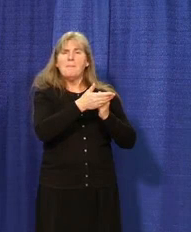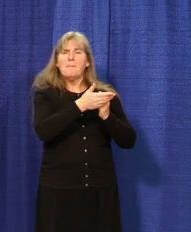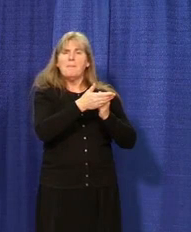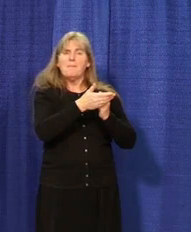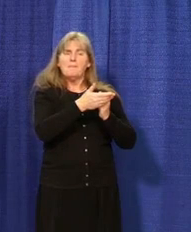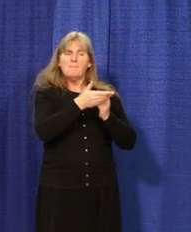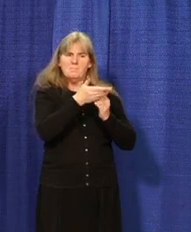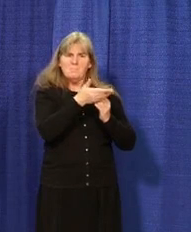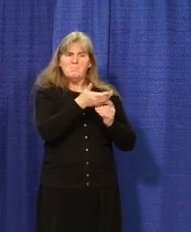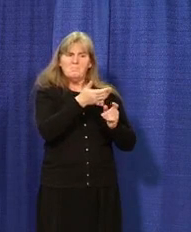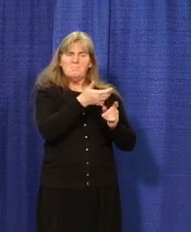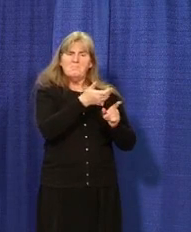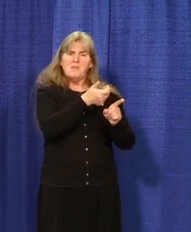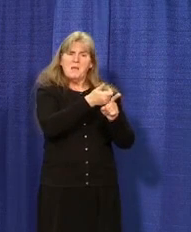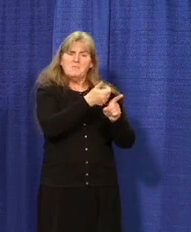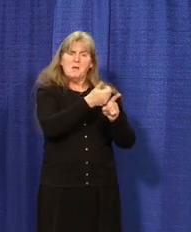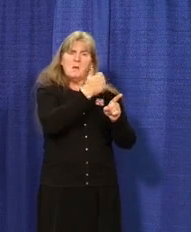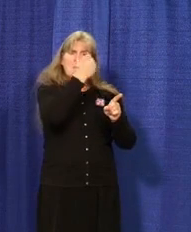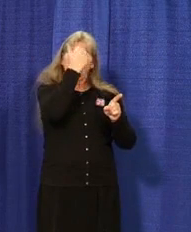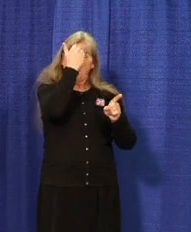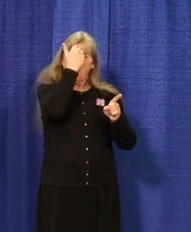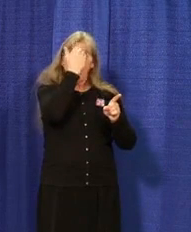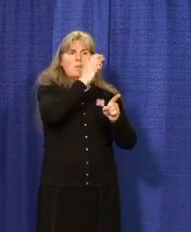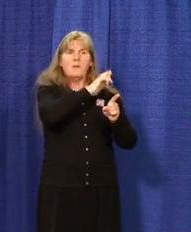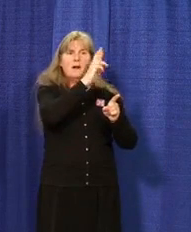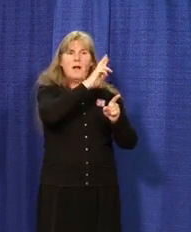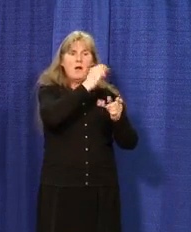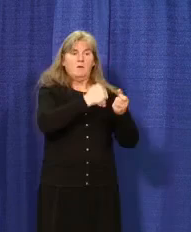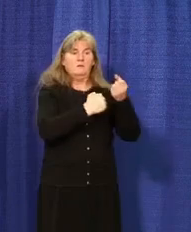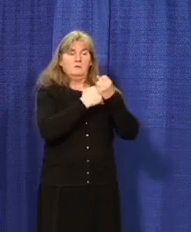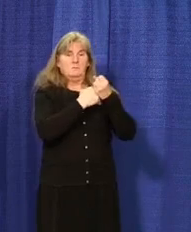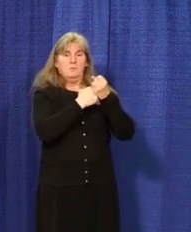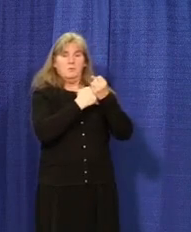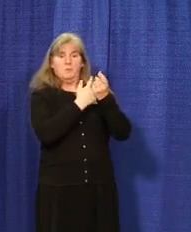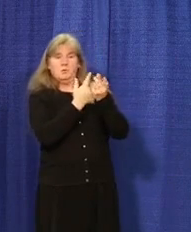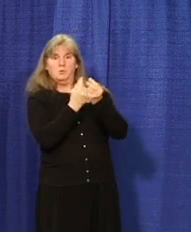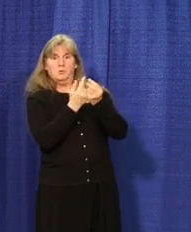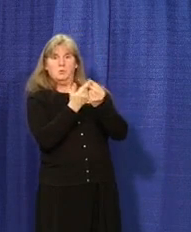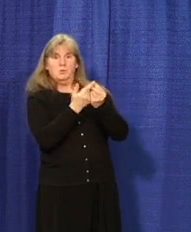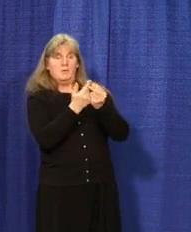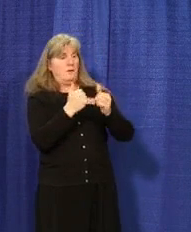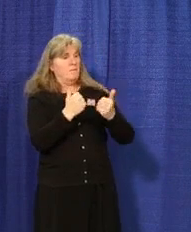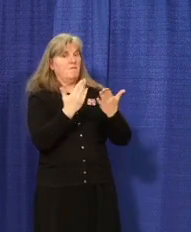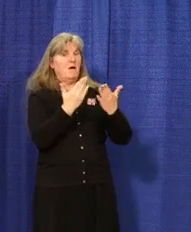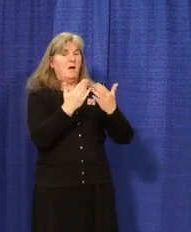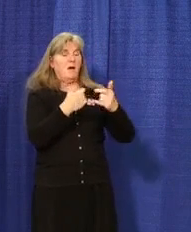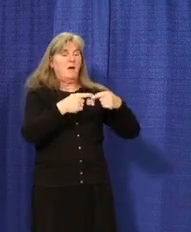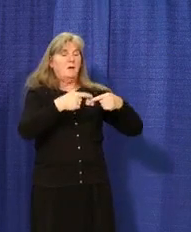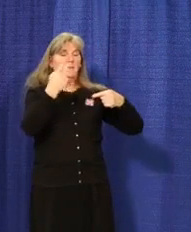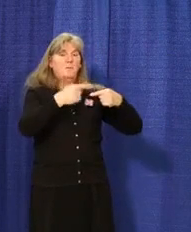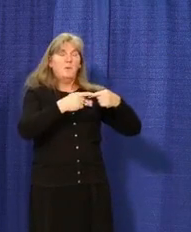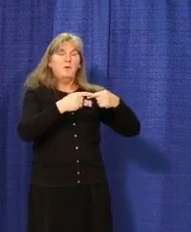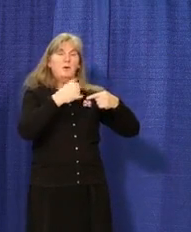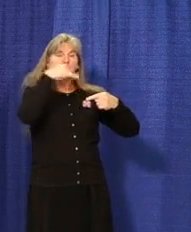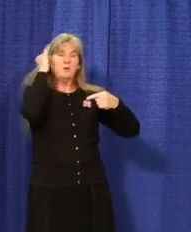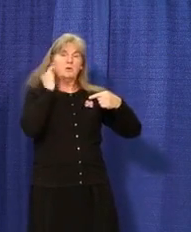his government can lend supports including a presence of the border, and we are working with